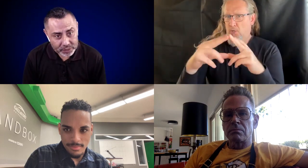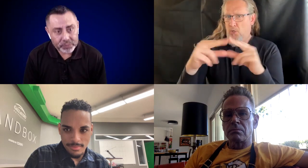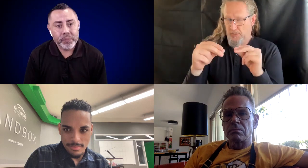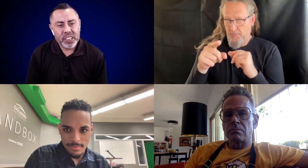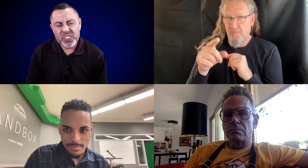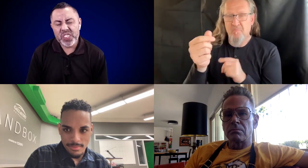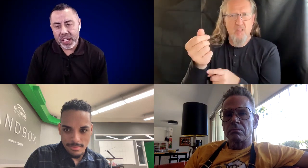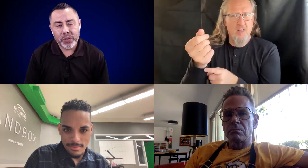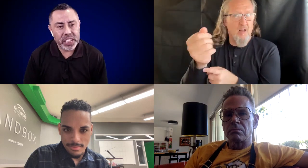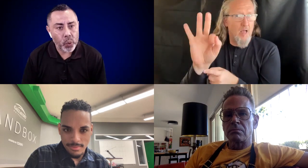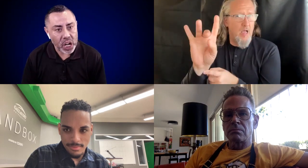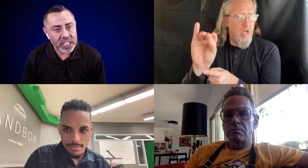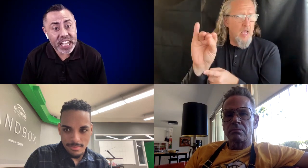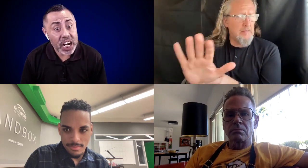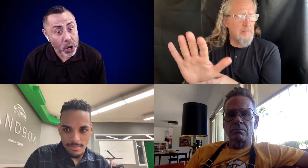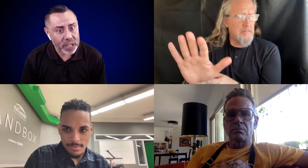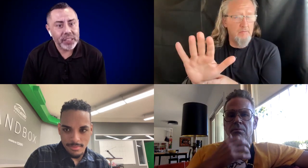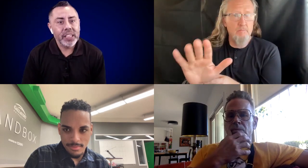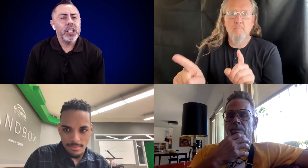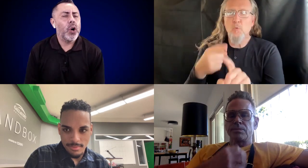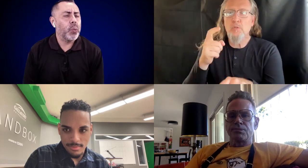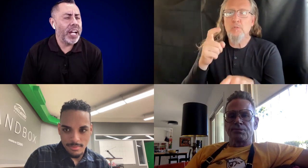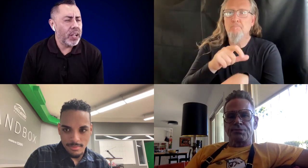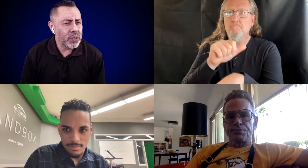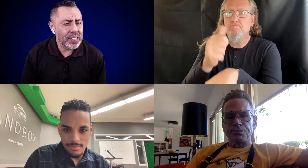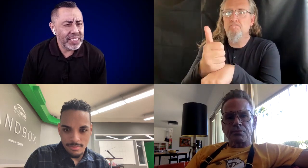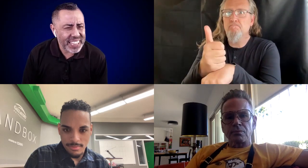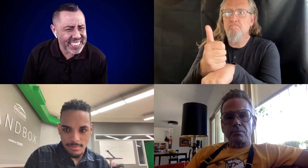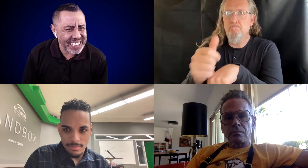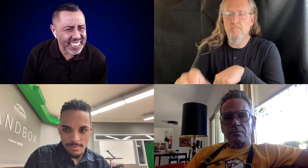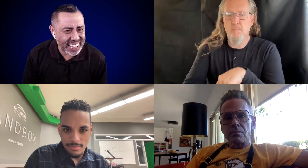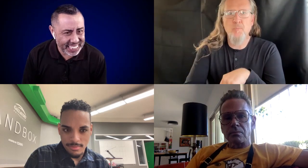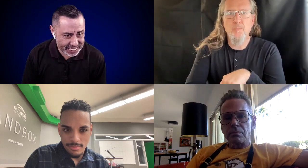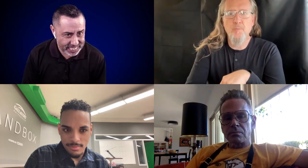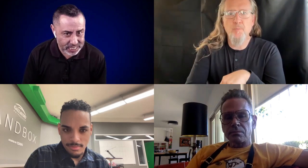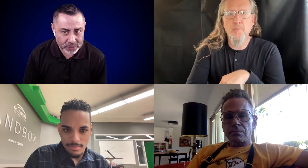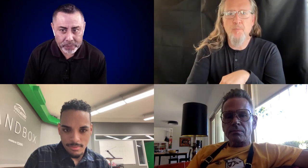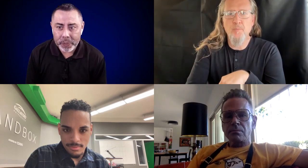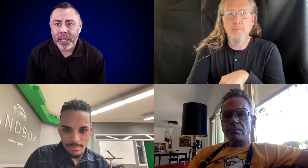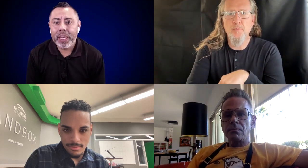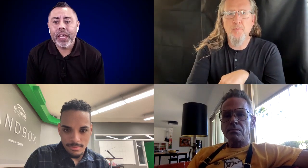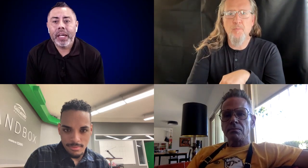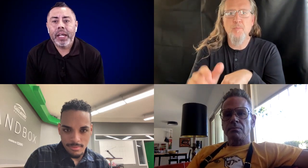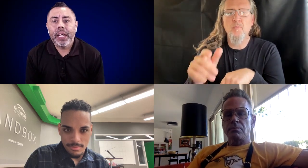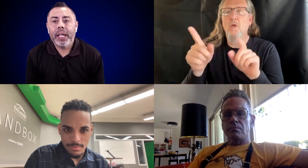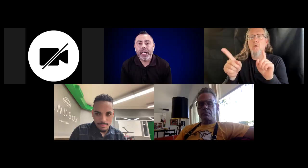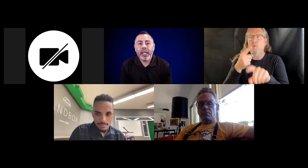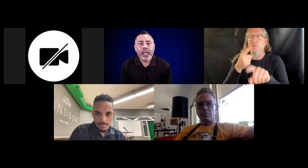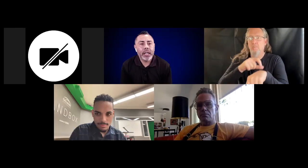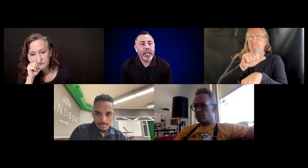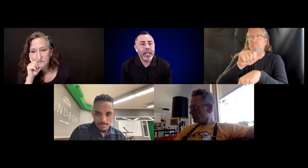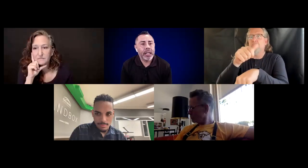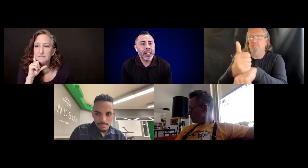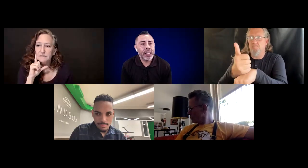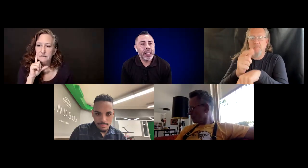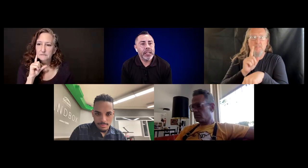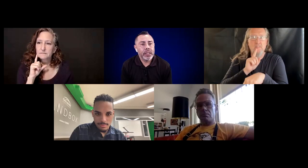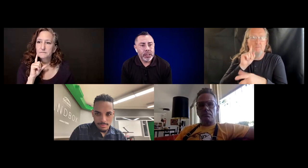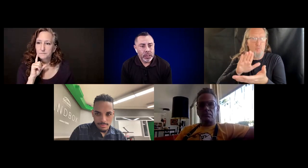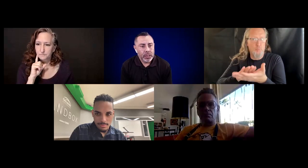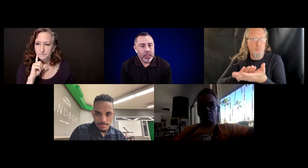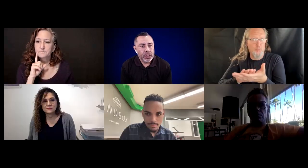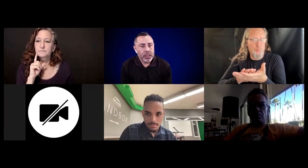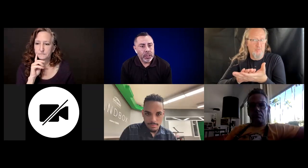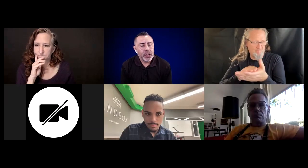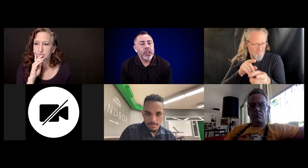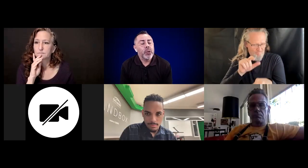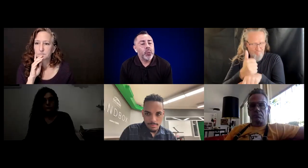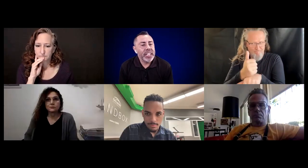This is a sign for Nicaragua. Around the 1980